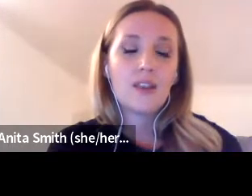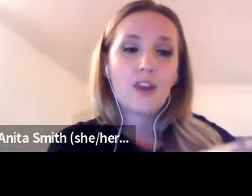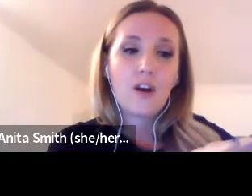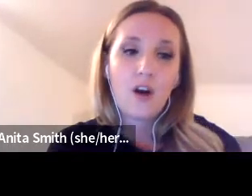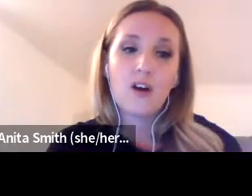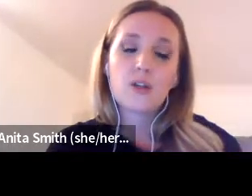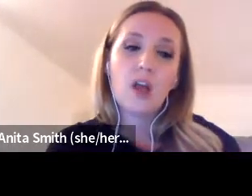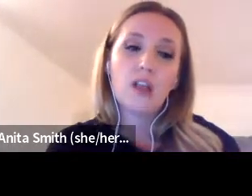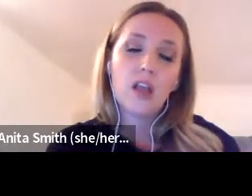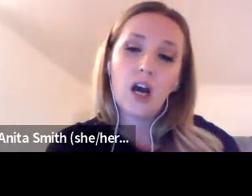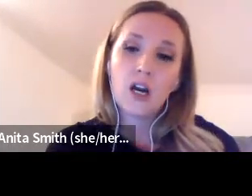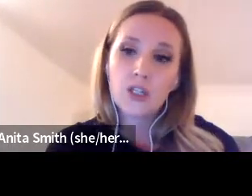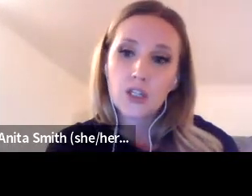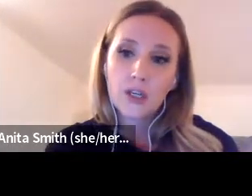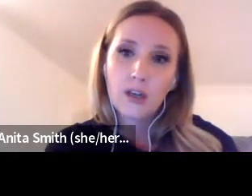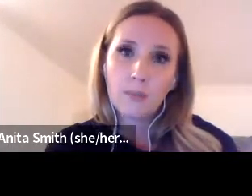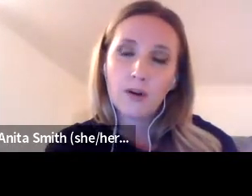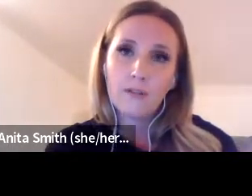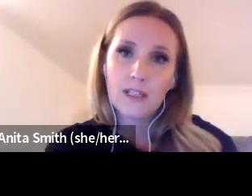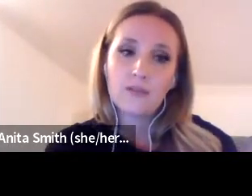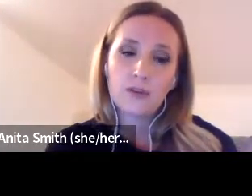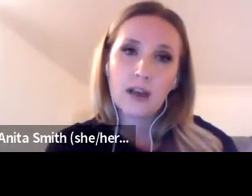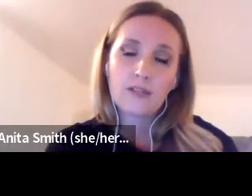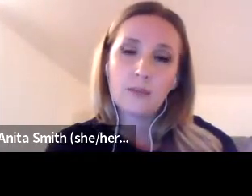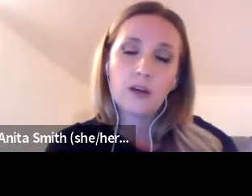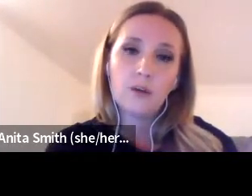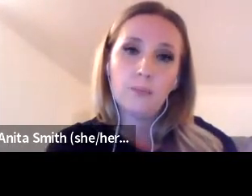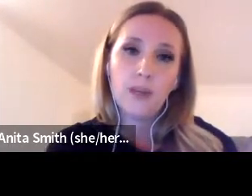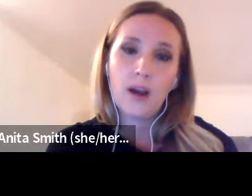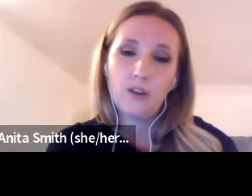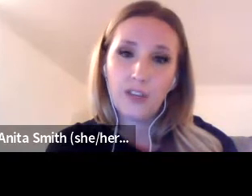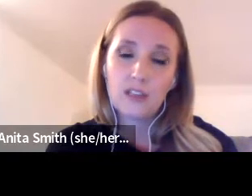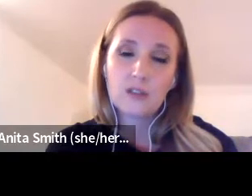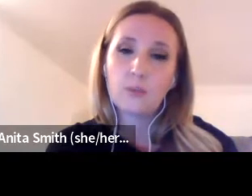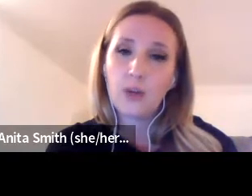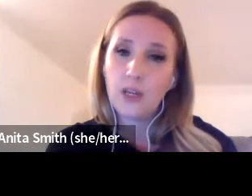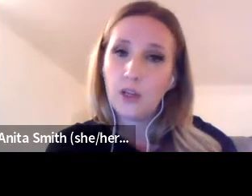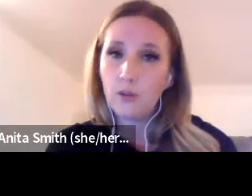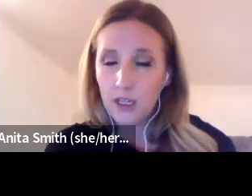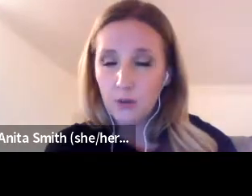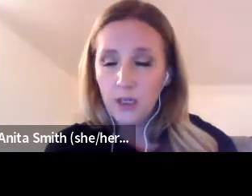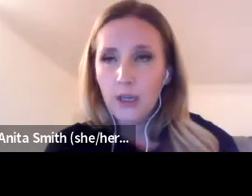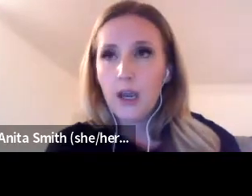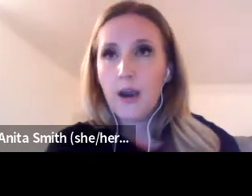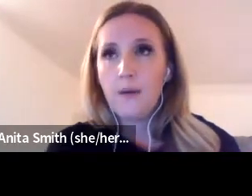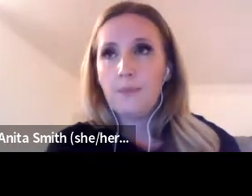There are also a large number of festivals that have something called BYOV, so bring your own venue,